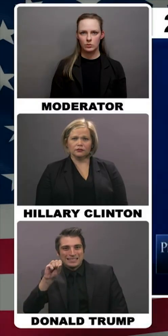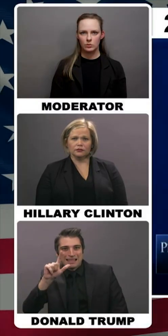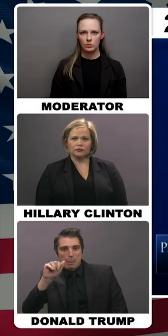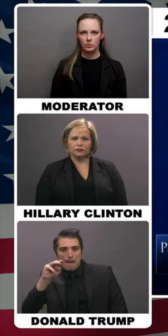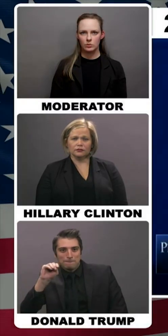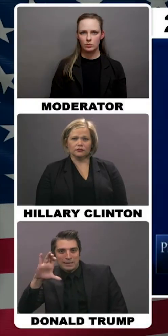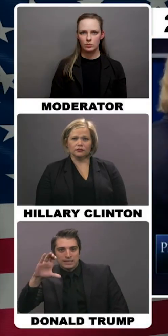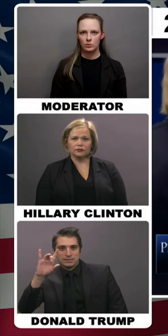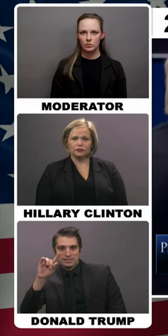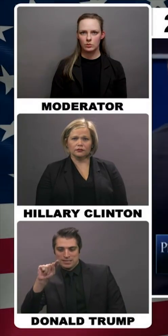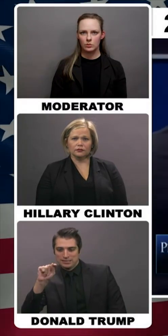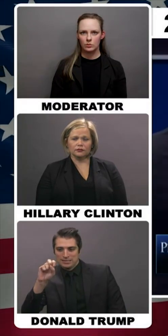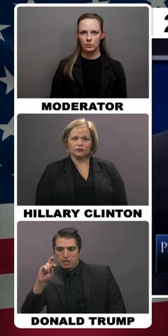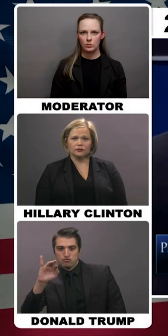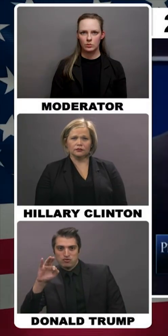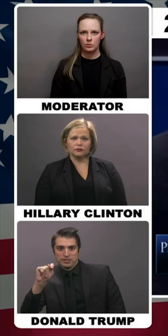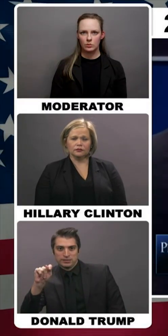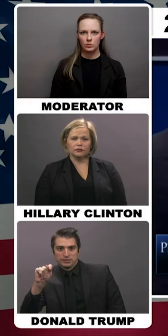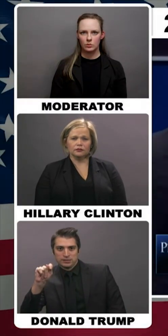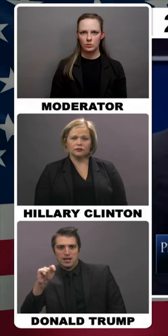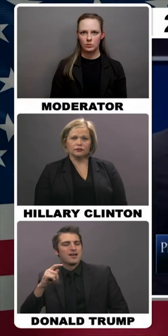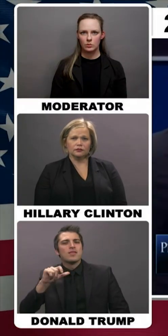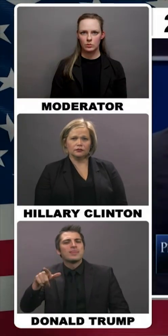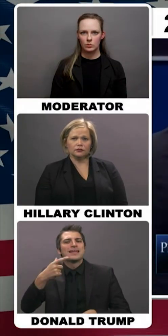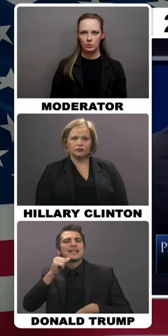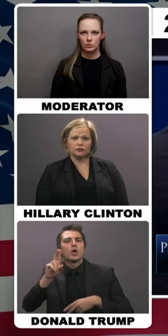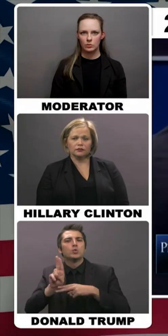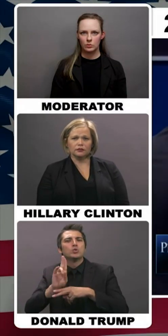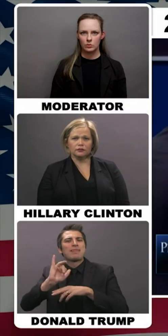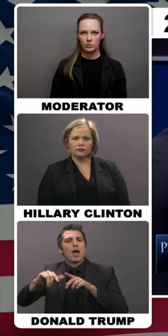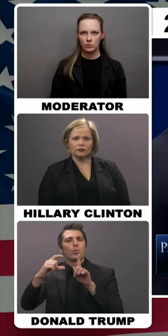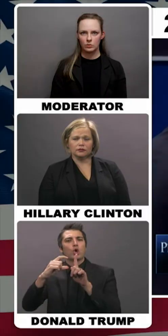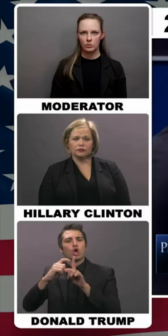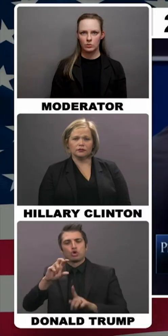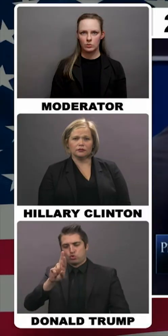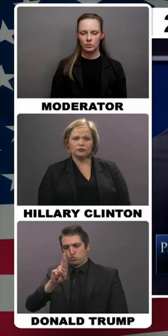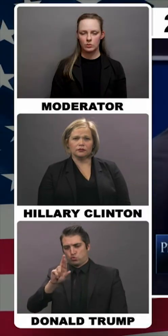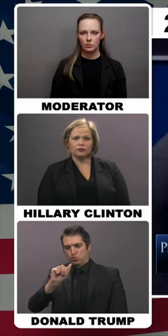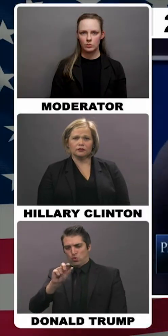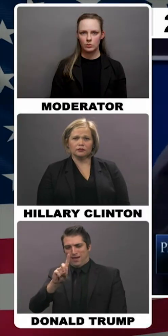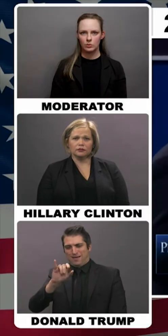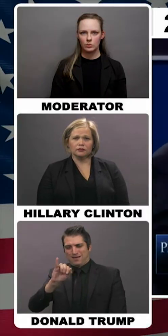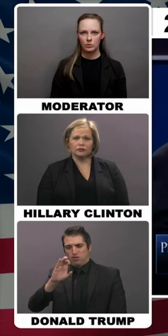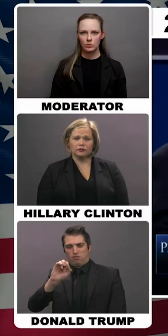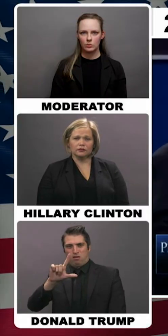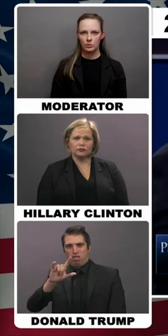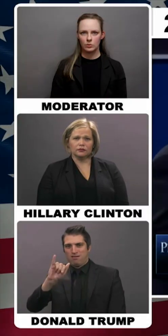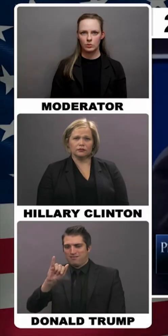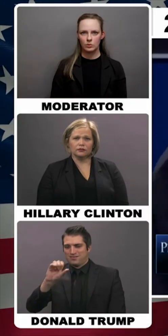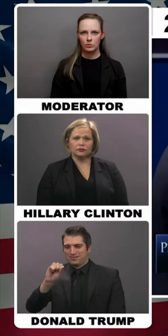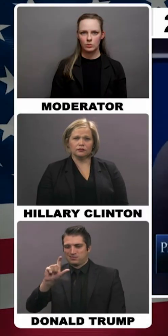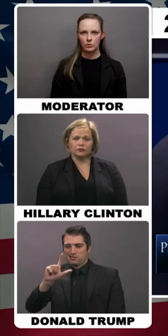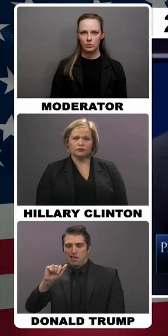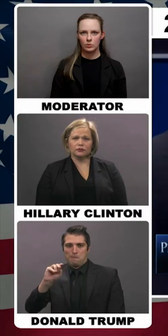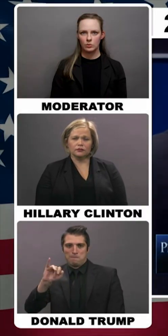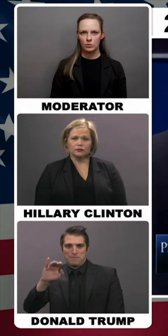he won't use the term radical Islamic terrorism. Now, to solve a problem, you have to be able to state